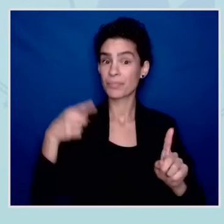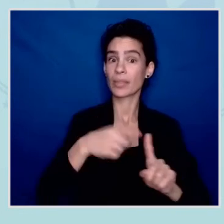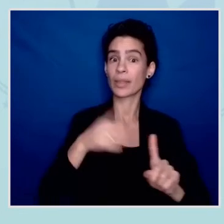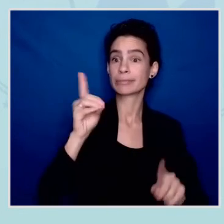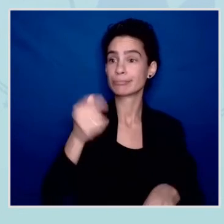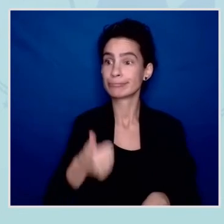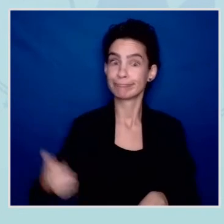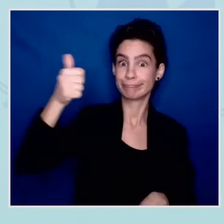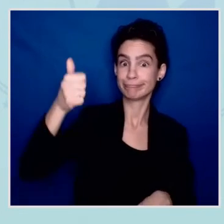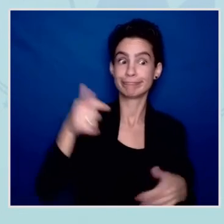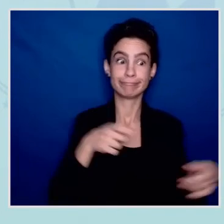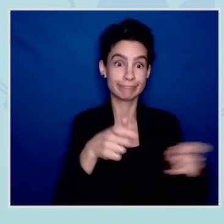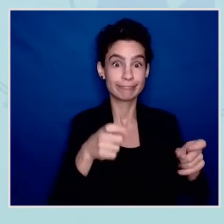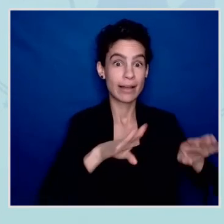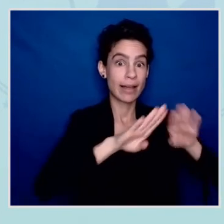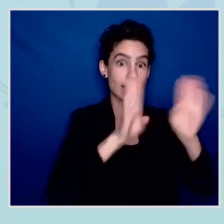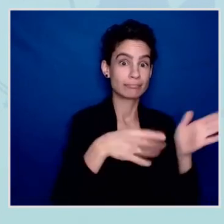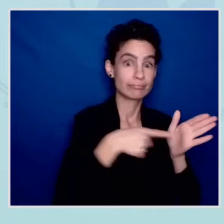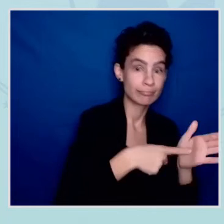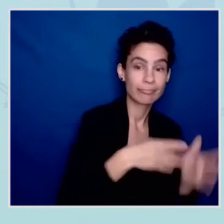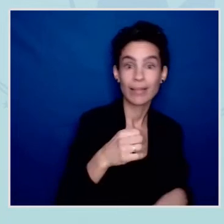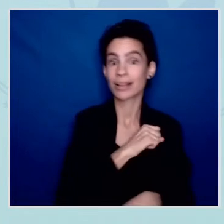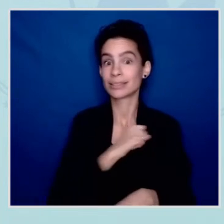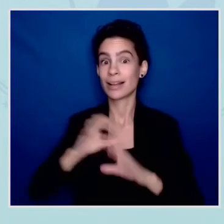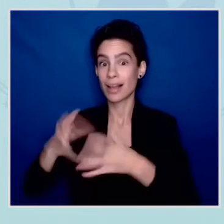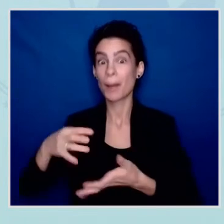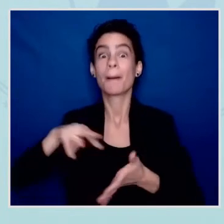NOT ENOUGH. WE HAVE TO CHOOSE BETWEEN PAYING RENT, PUTTING FOOD ON THE TABLE, KEEPING THE LIGHTS